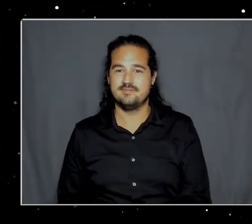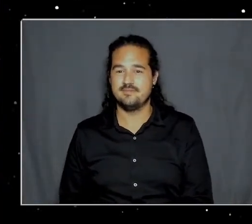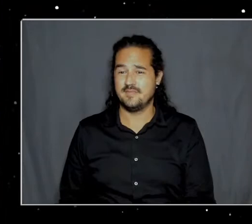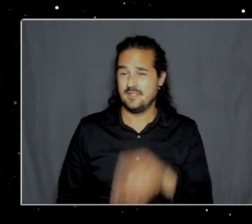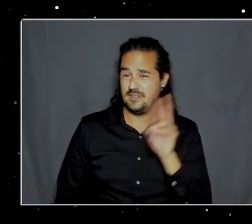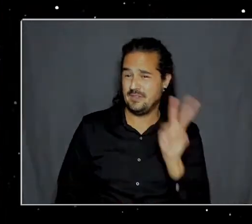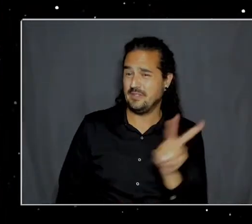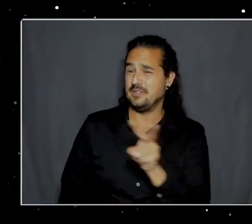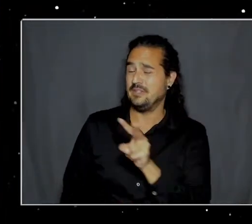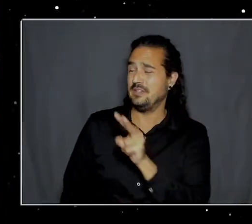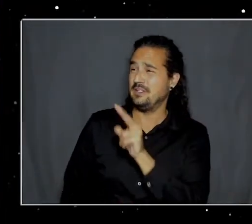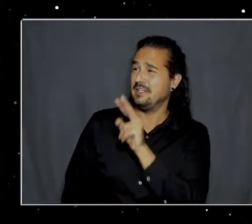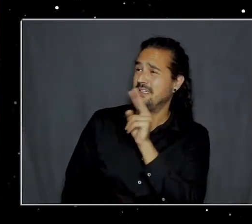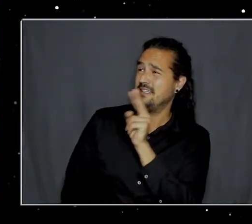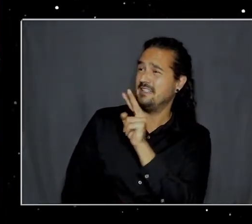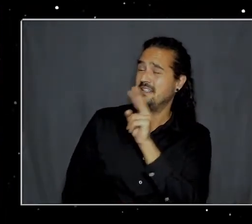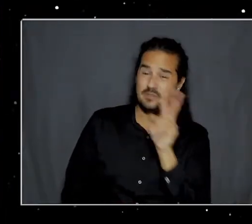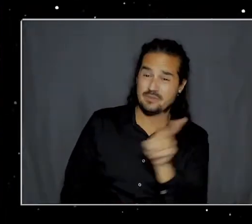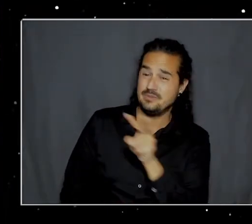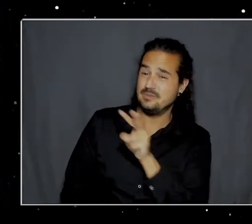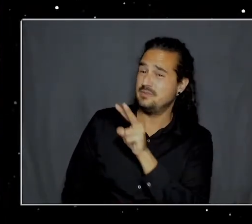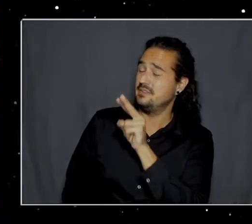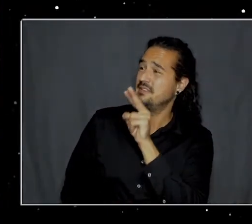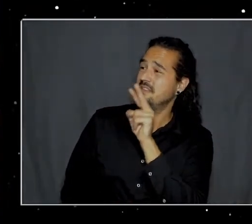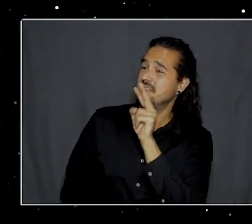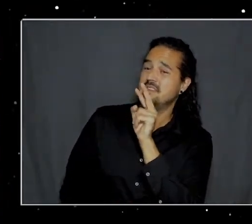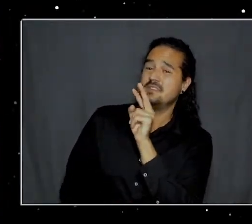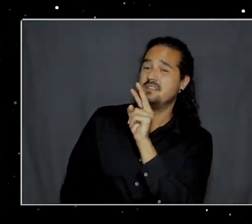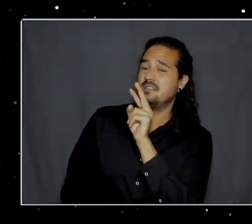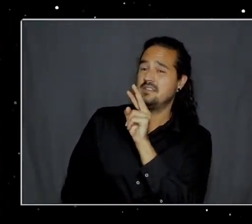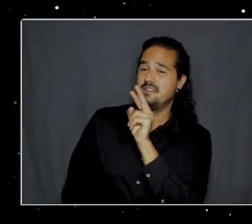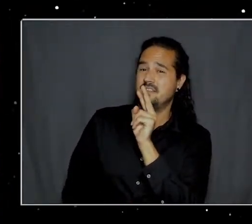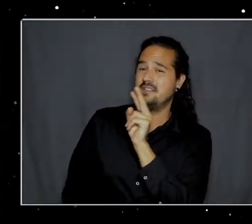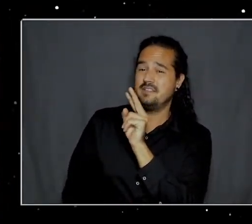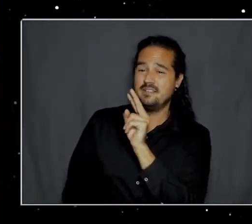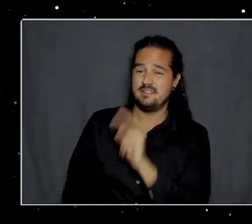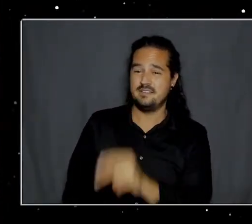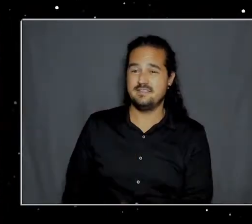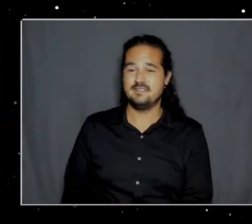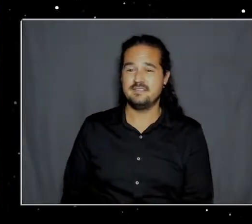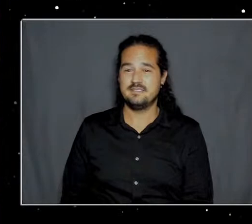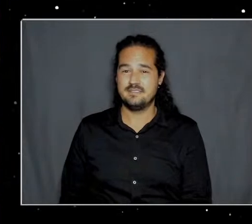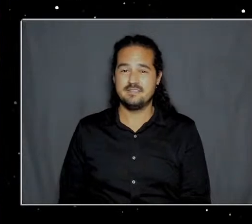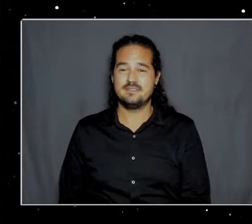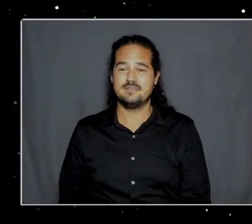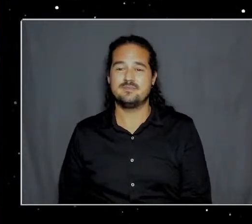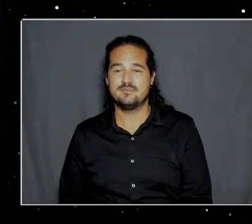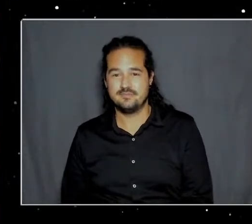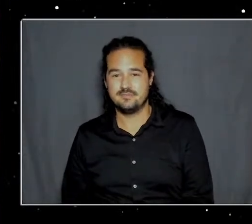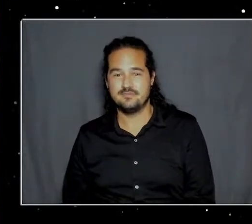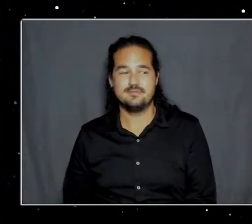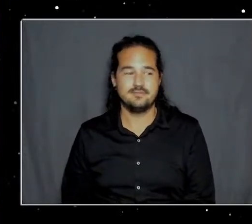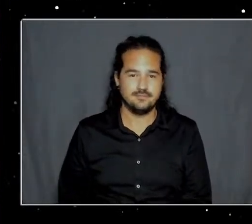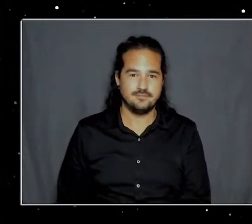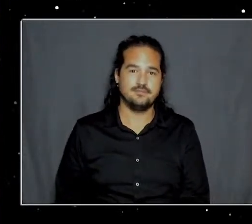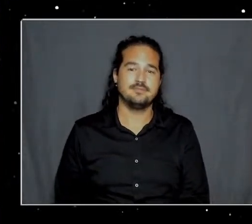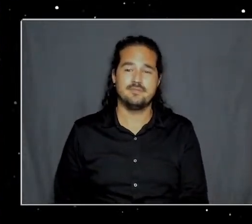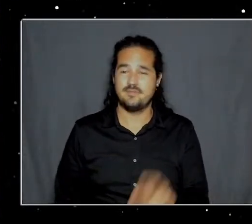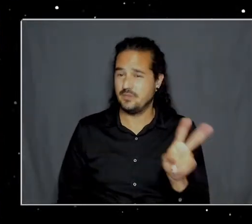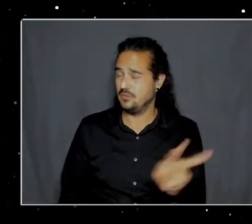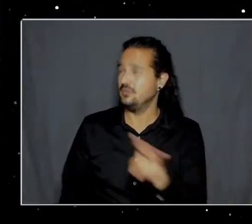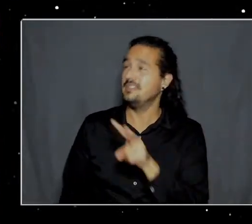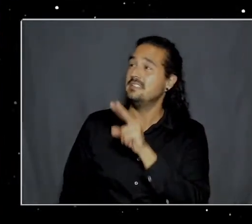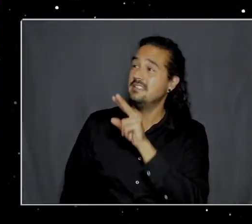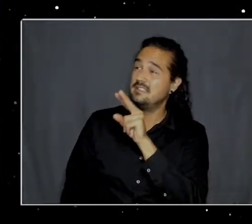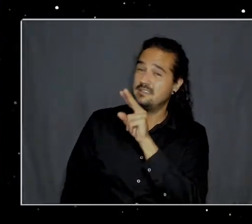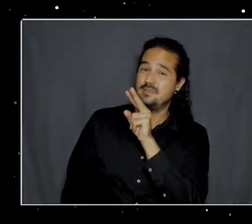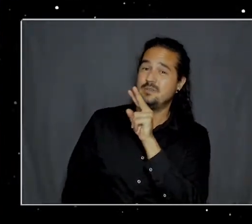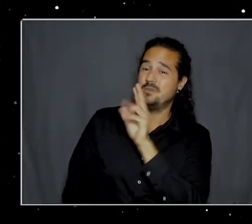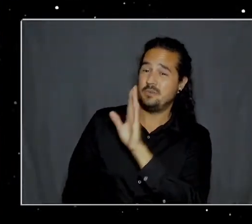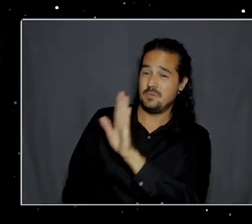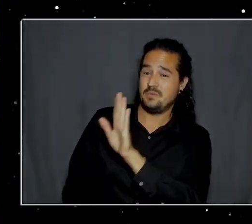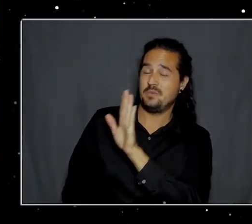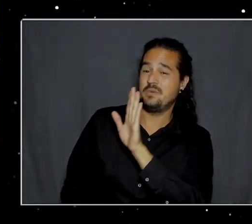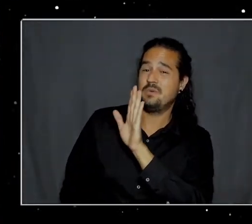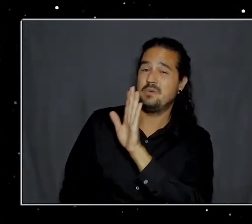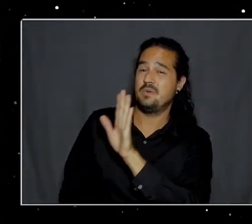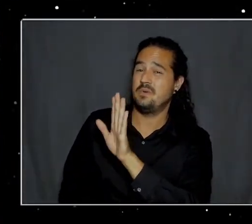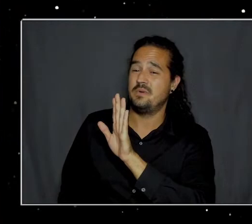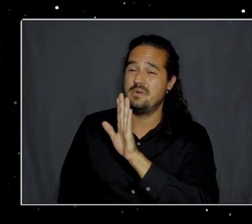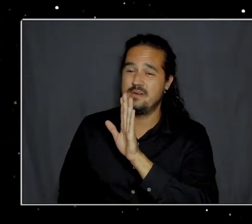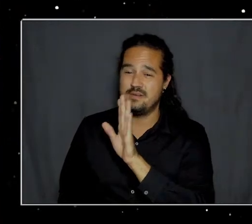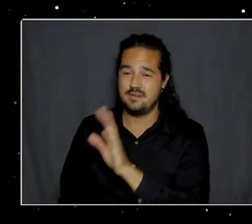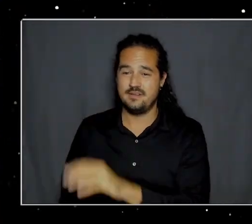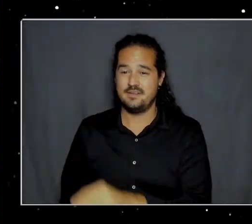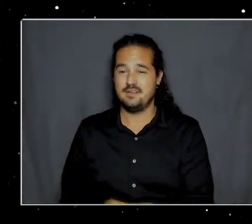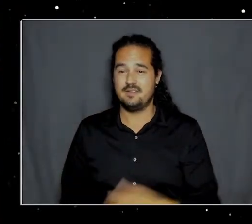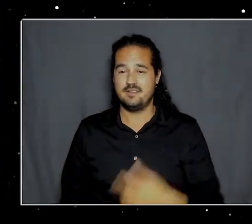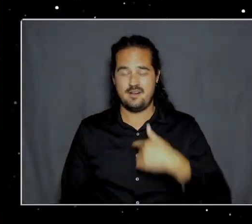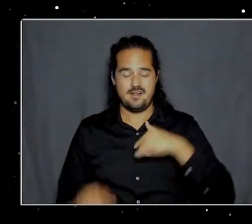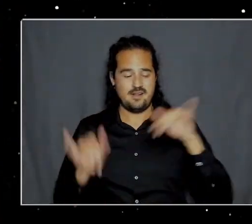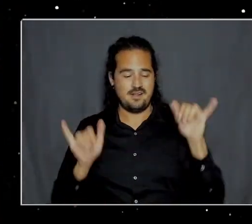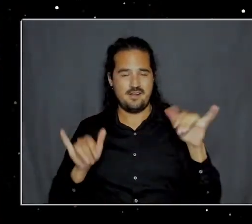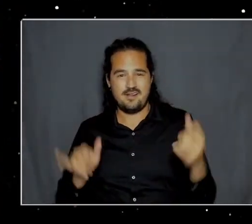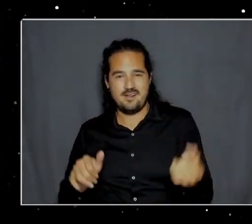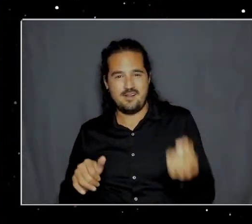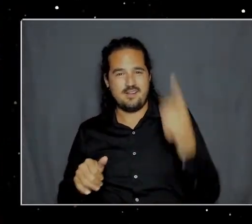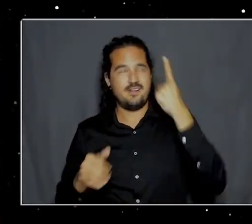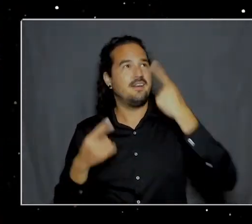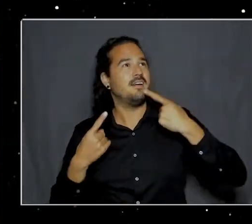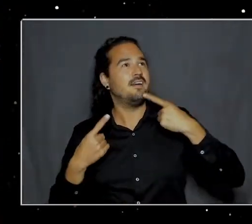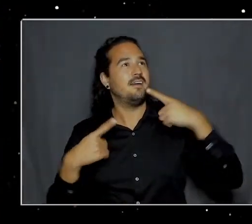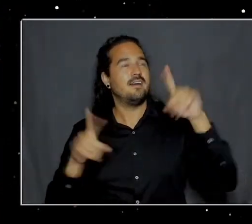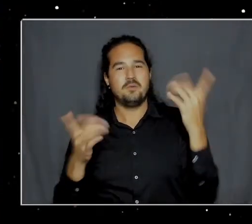LOOKIN' IN YOUR, LOOKIN' IN YOUR